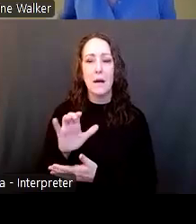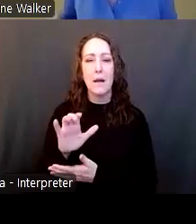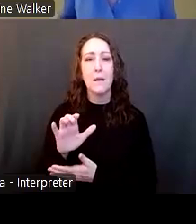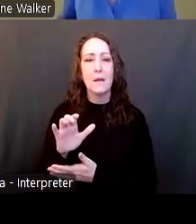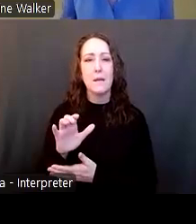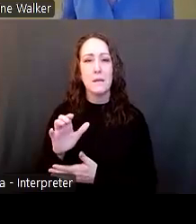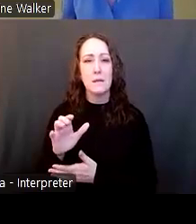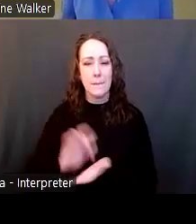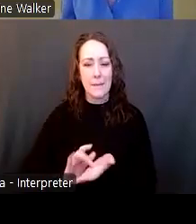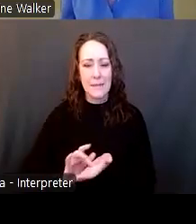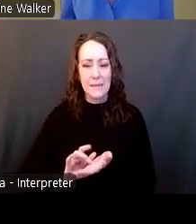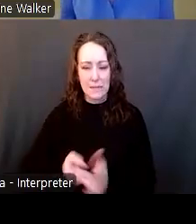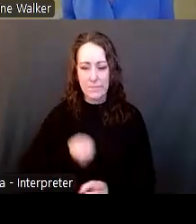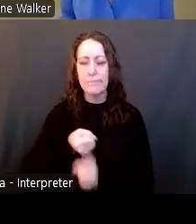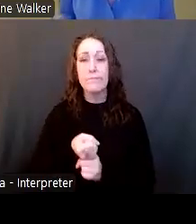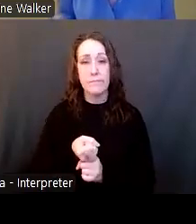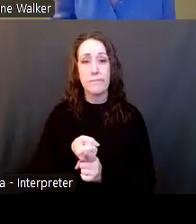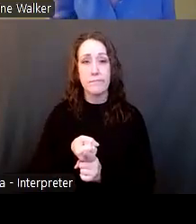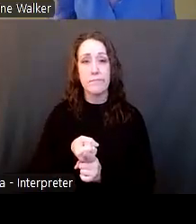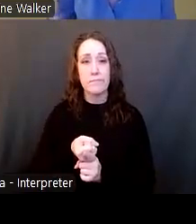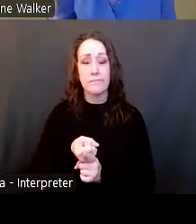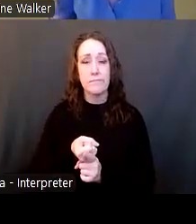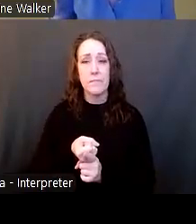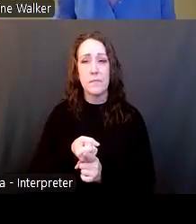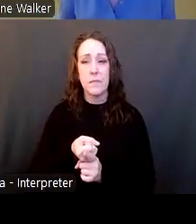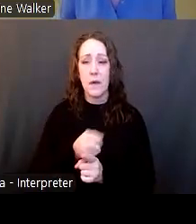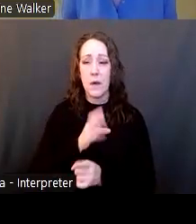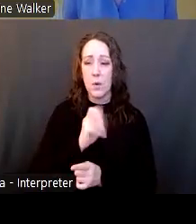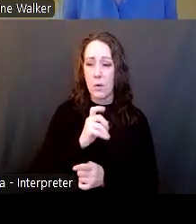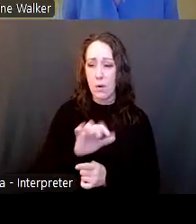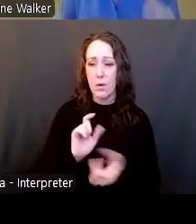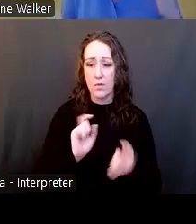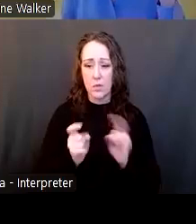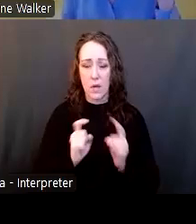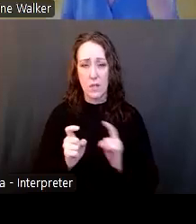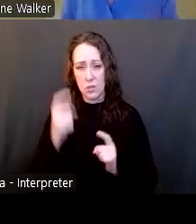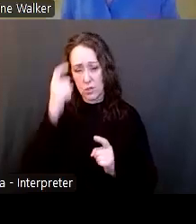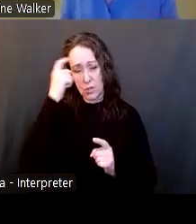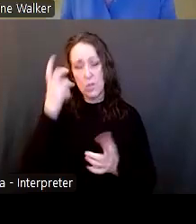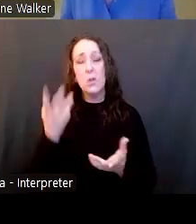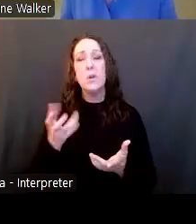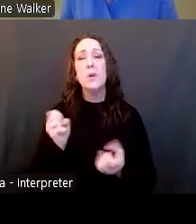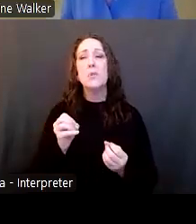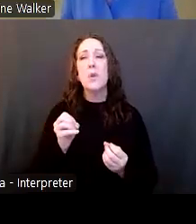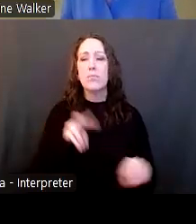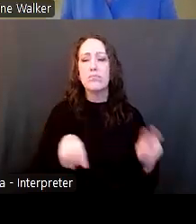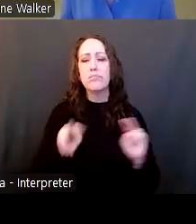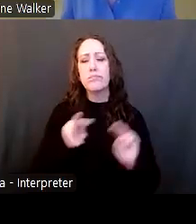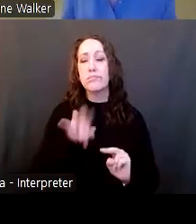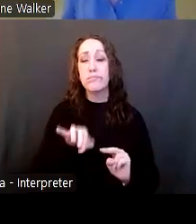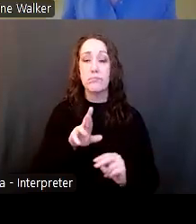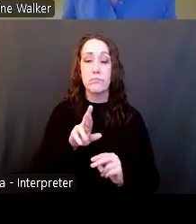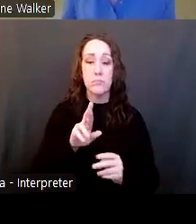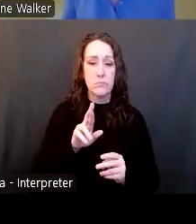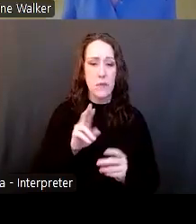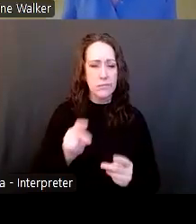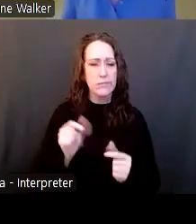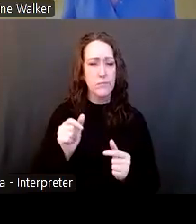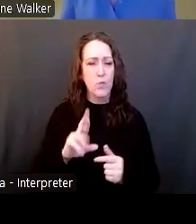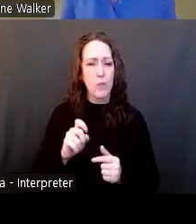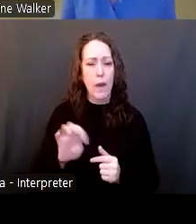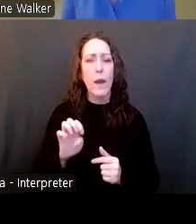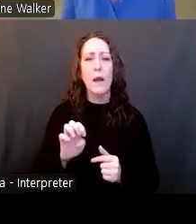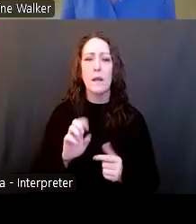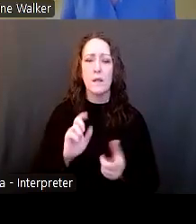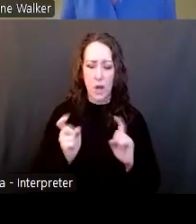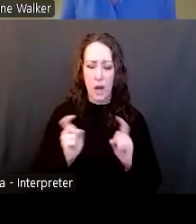an impact on cortical changes um so we looked at these rates of change in cortical thickness uh and